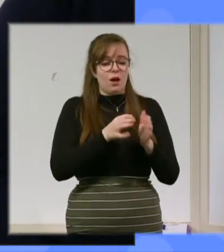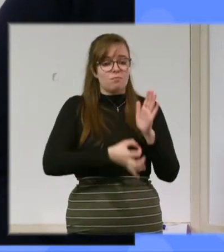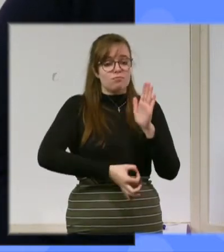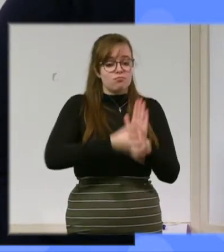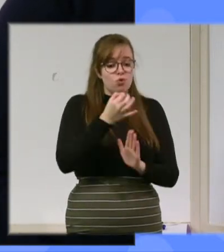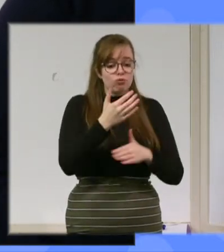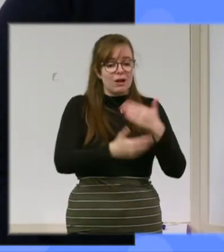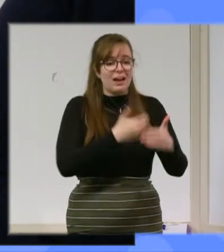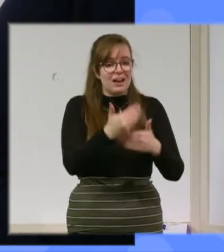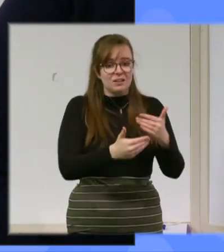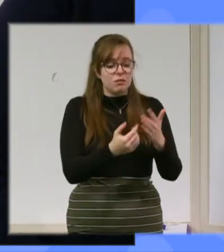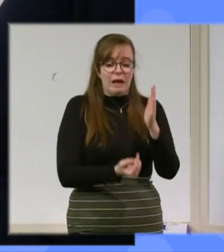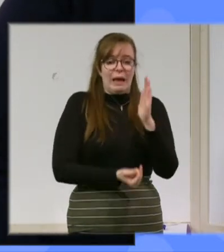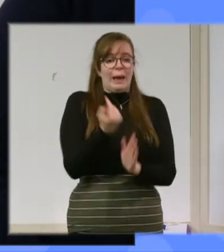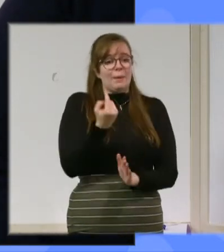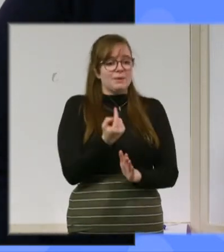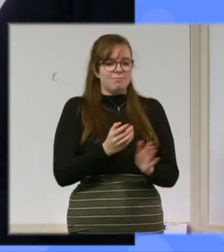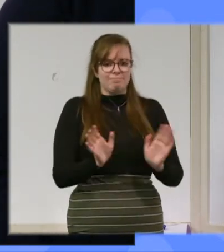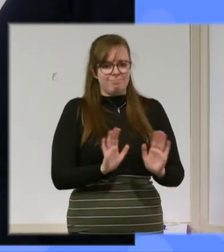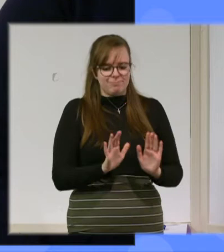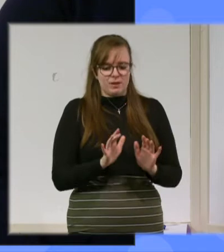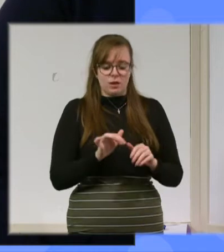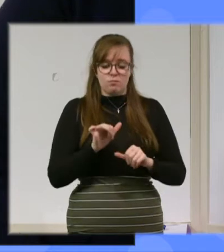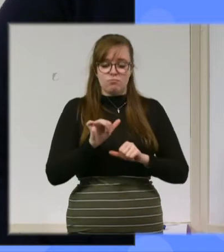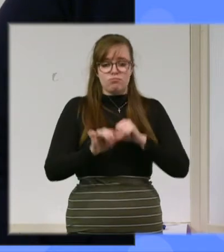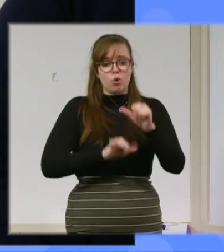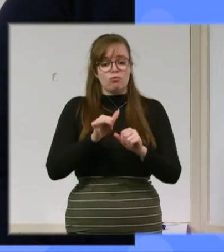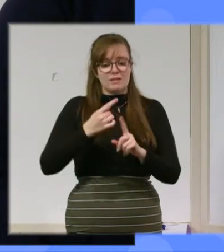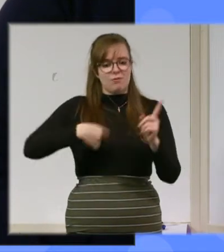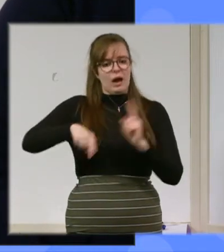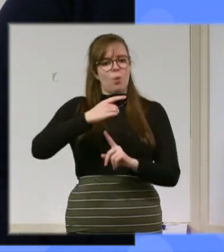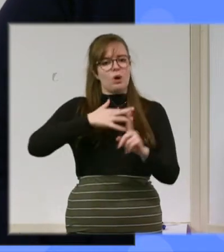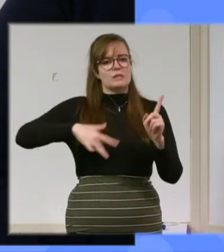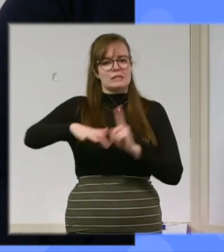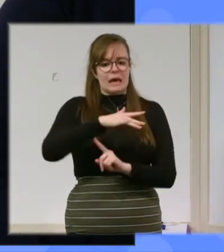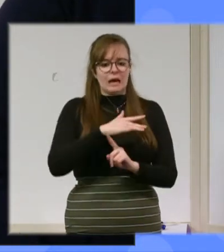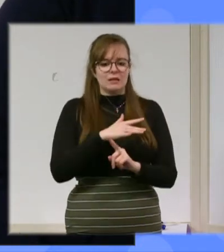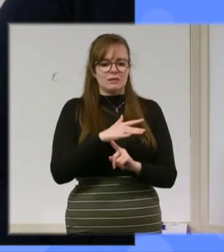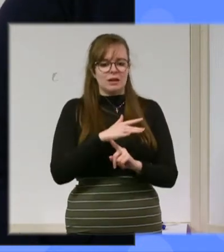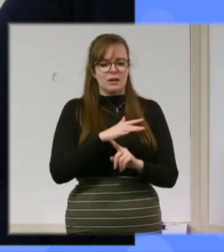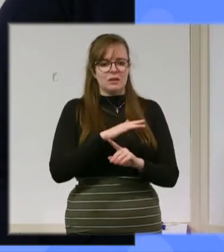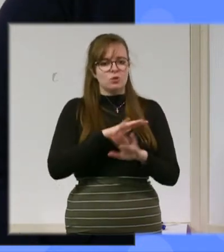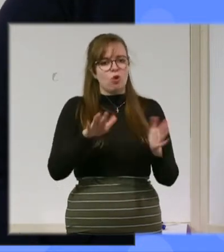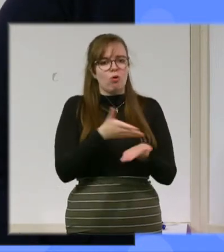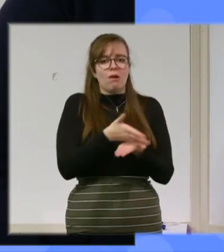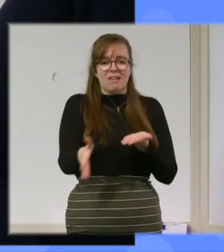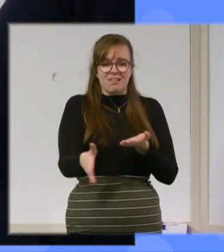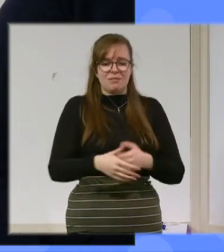of time a progress for our society isn't always linear and the the author ZD